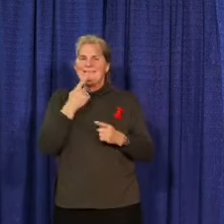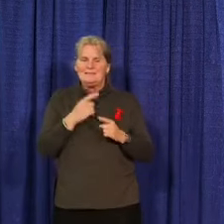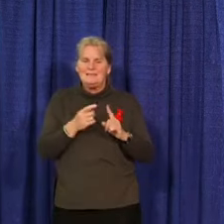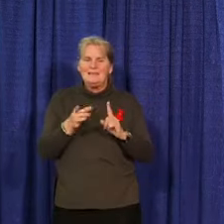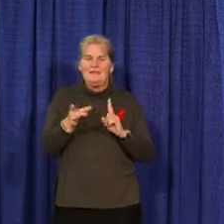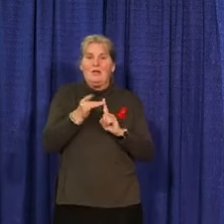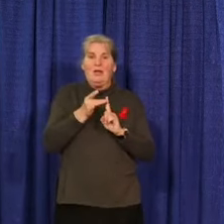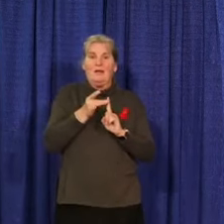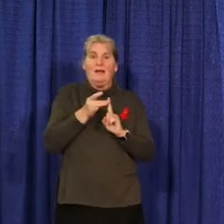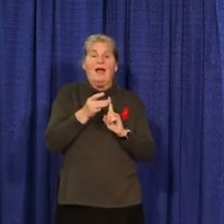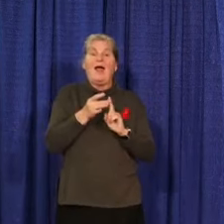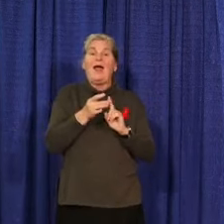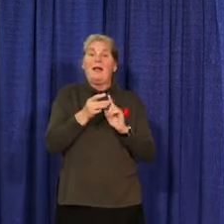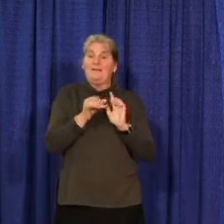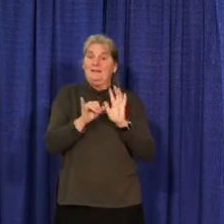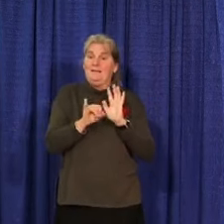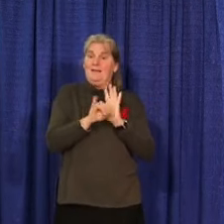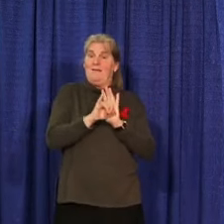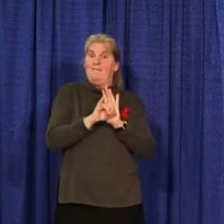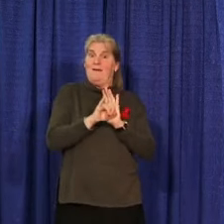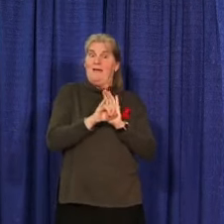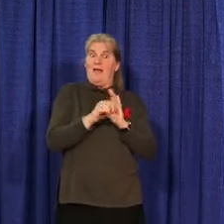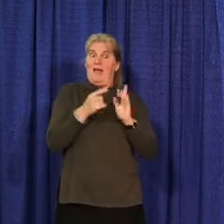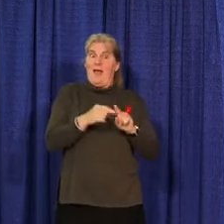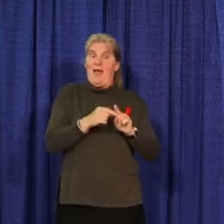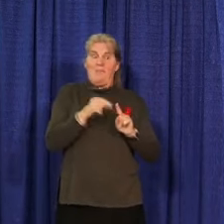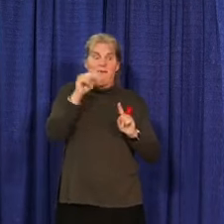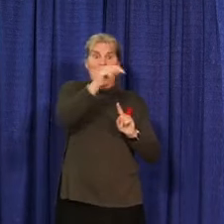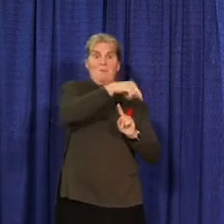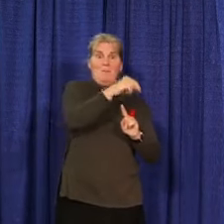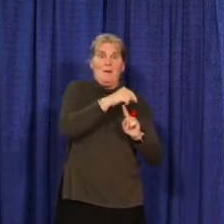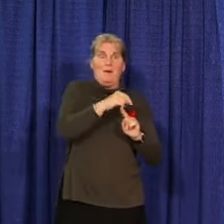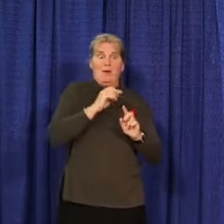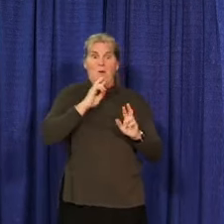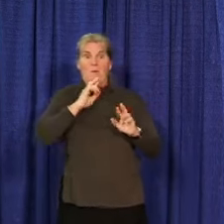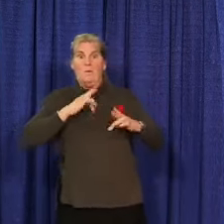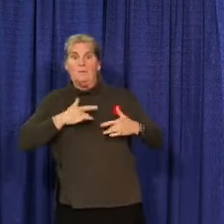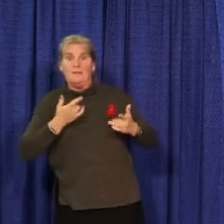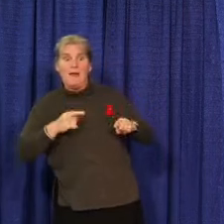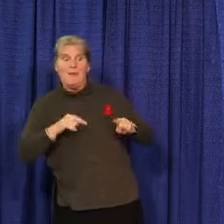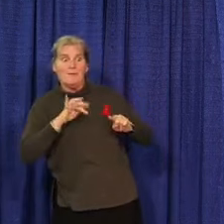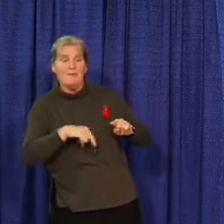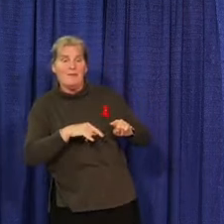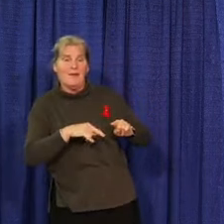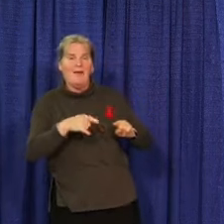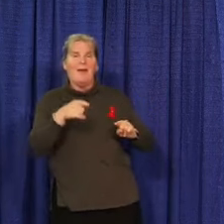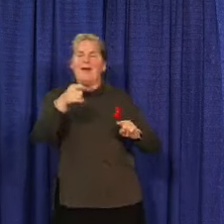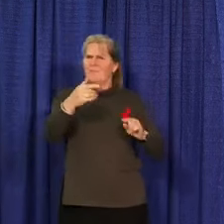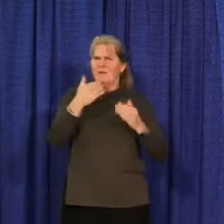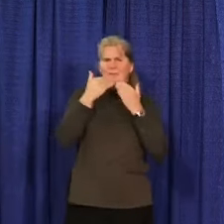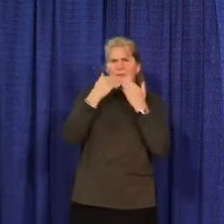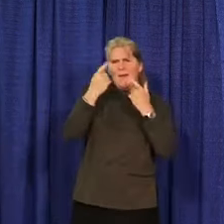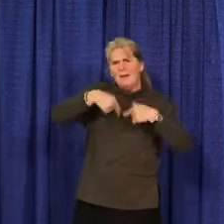case and contact tracing. And I want to thank all of the people who have come forward for testing because of symptoms,